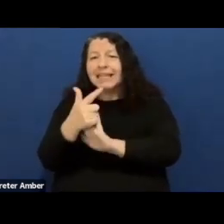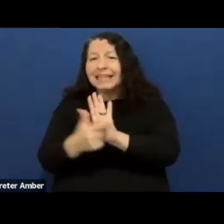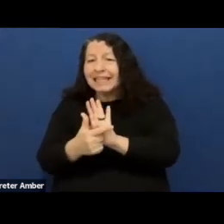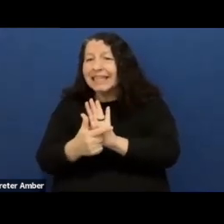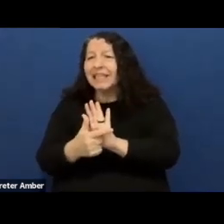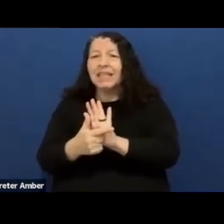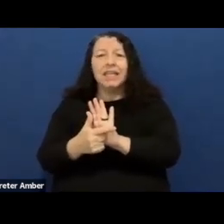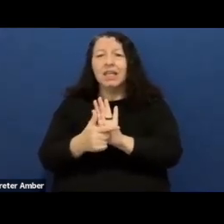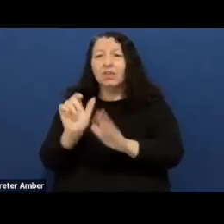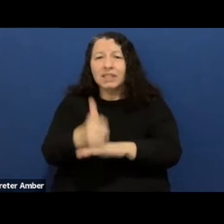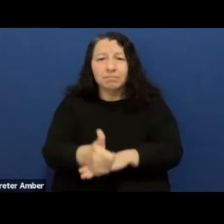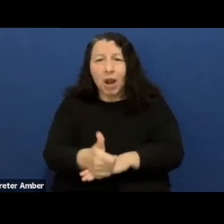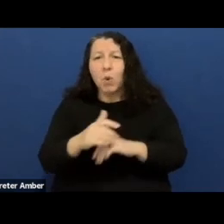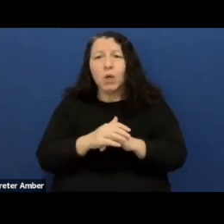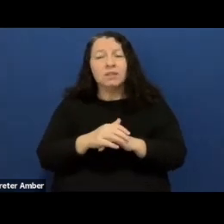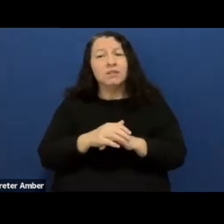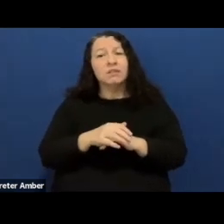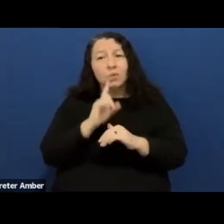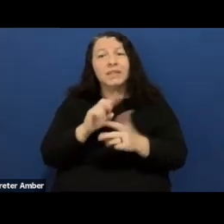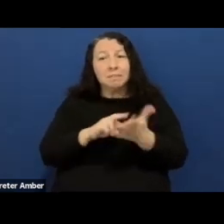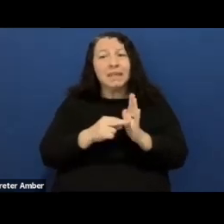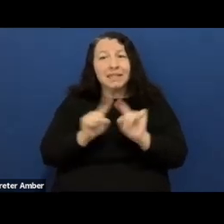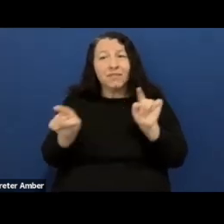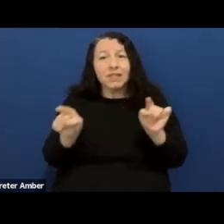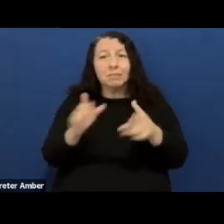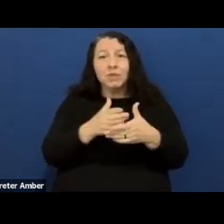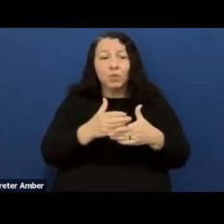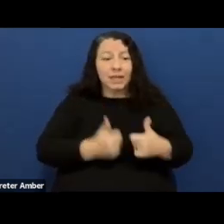and legal frameworks can all make the difference between